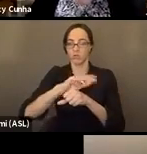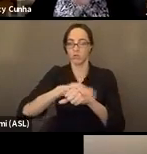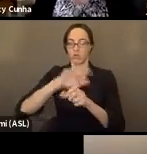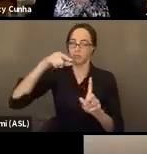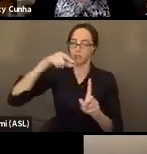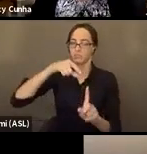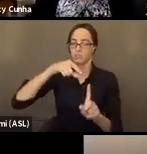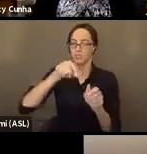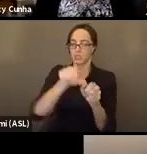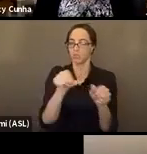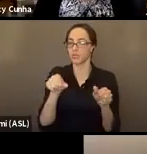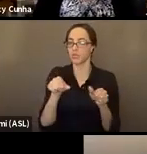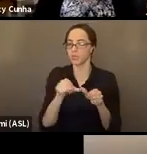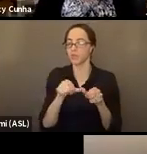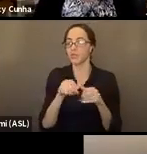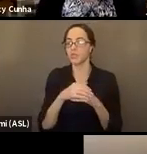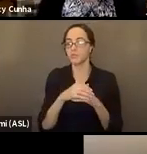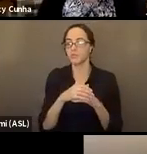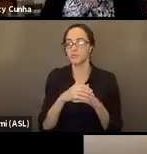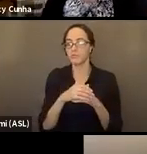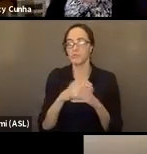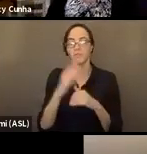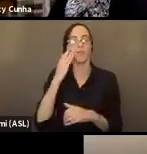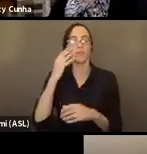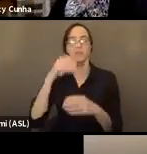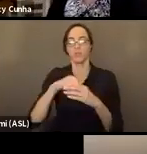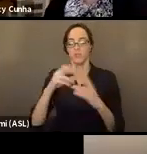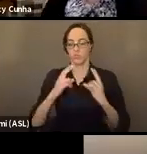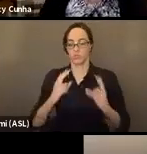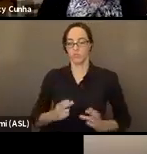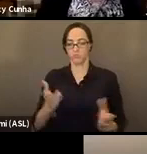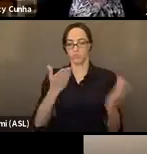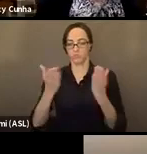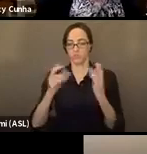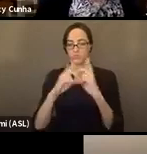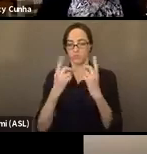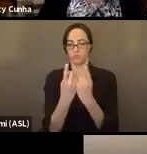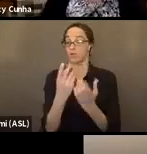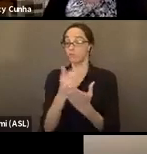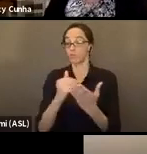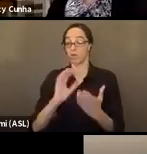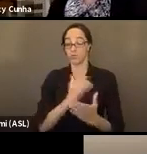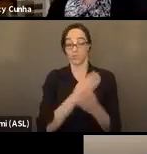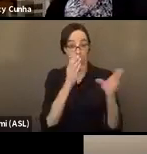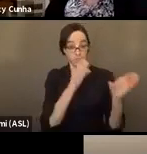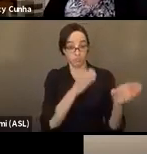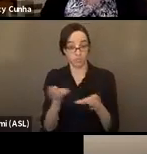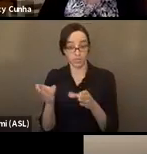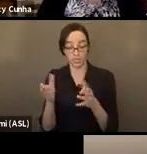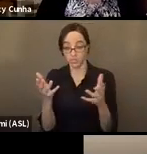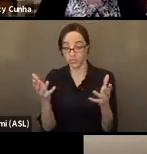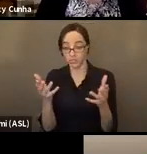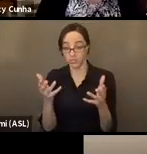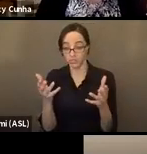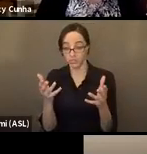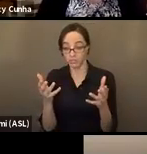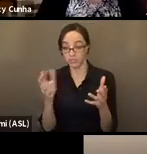within the human services department part of our planning is includes making sure that